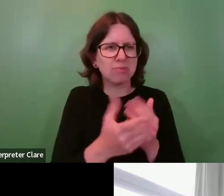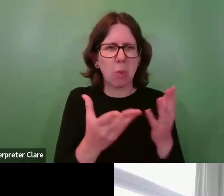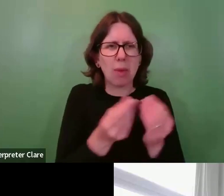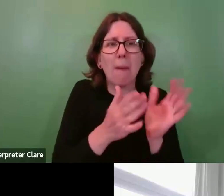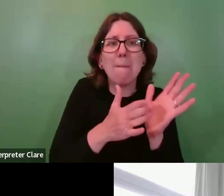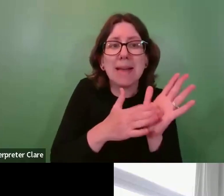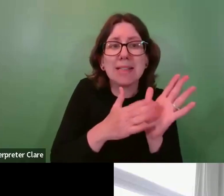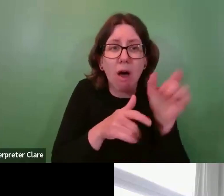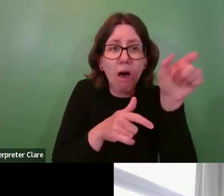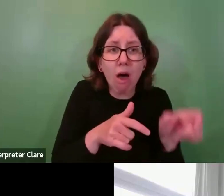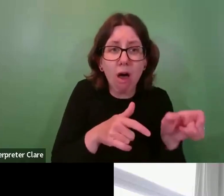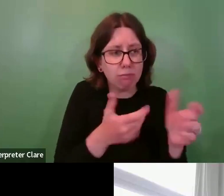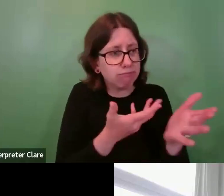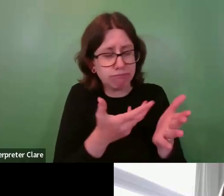about the organization with the CEO.